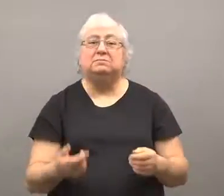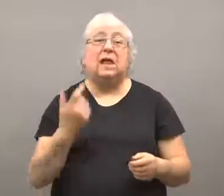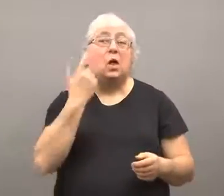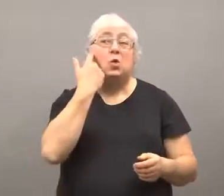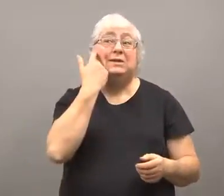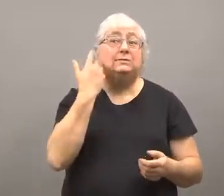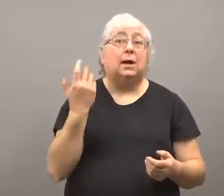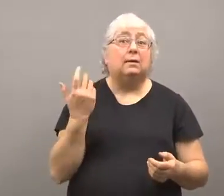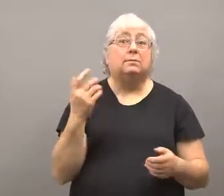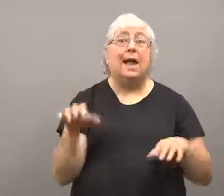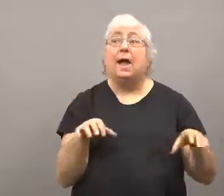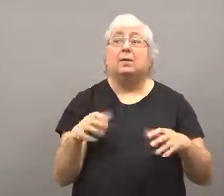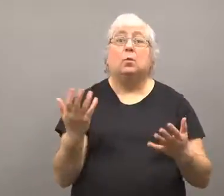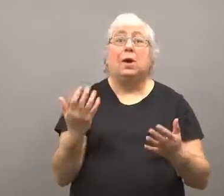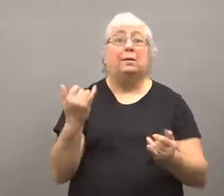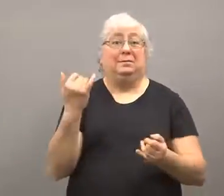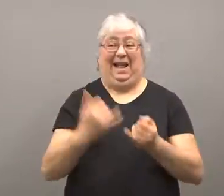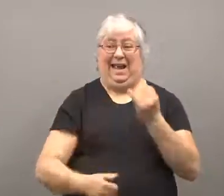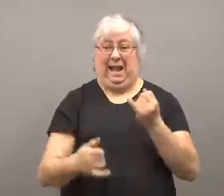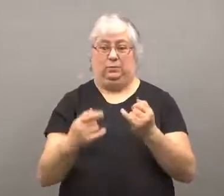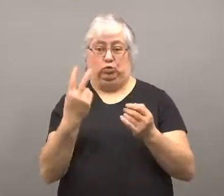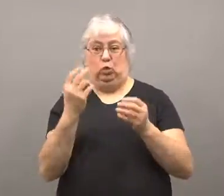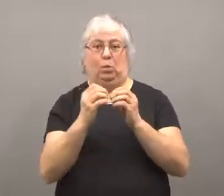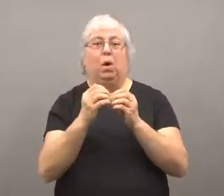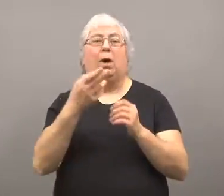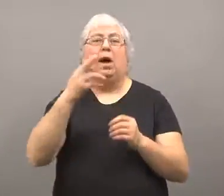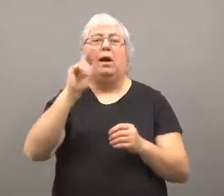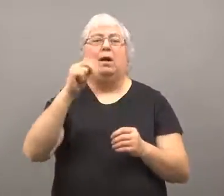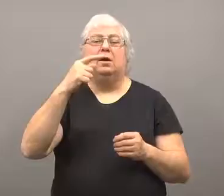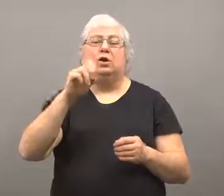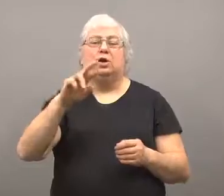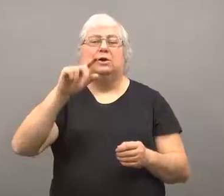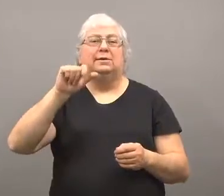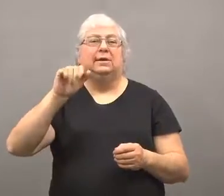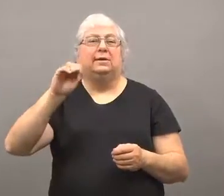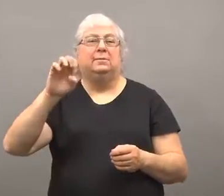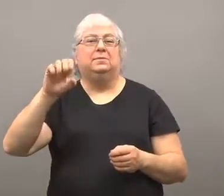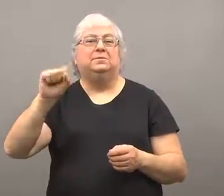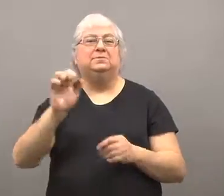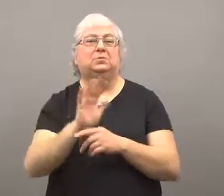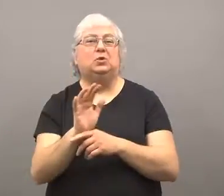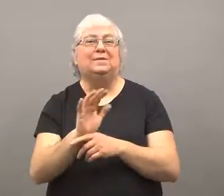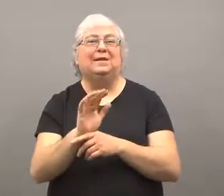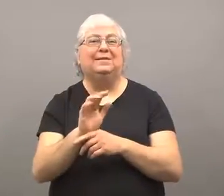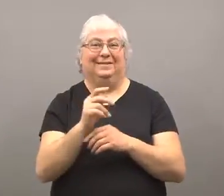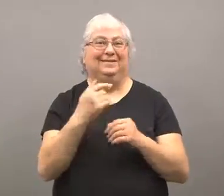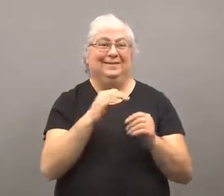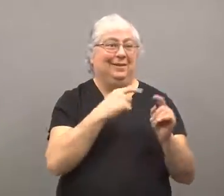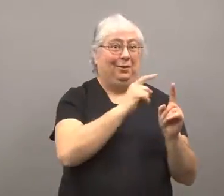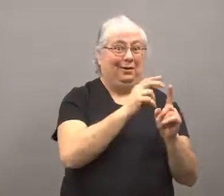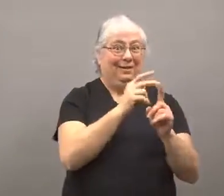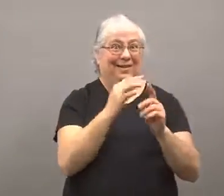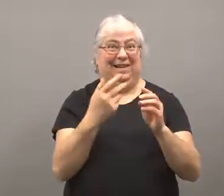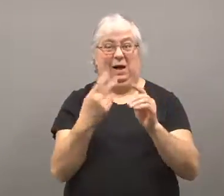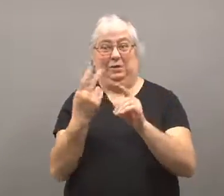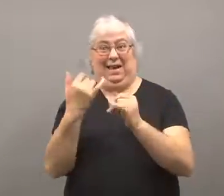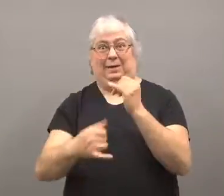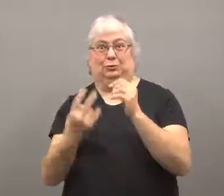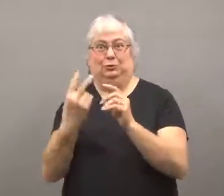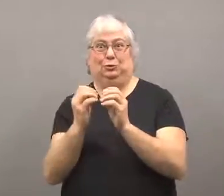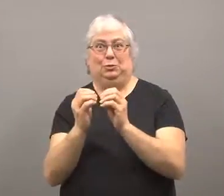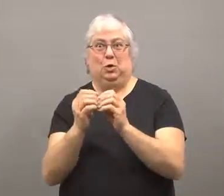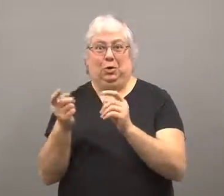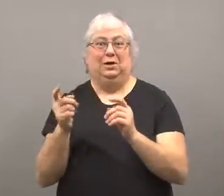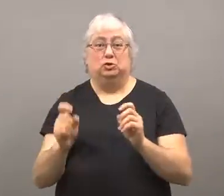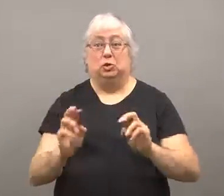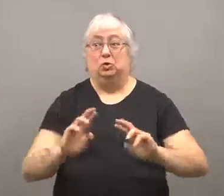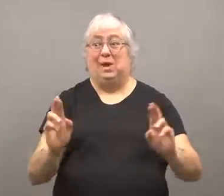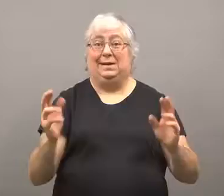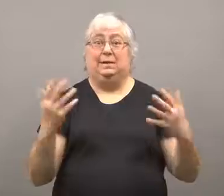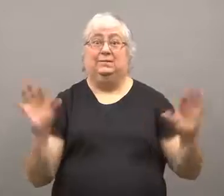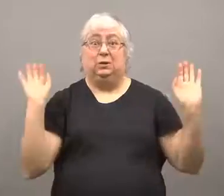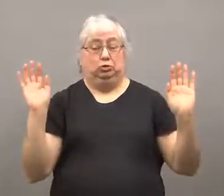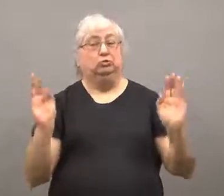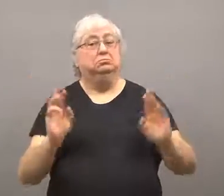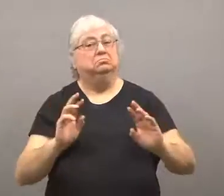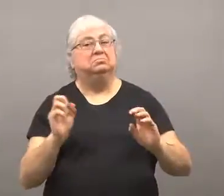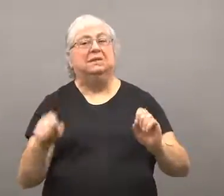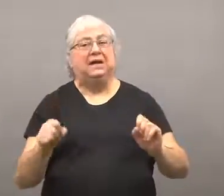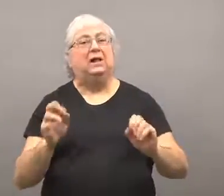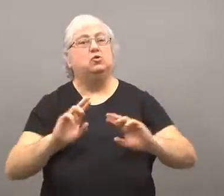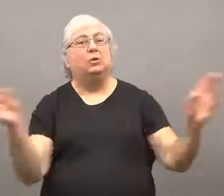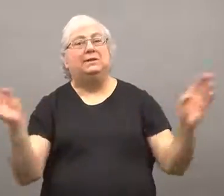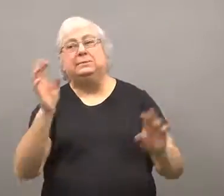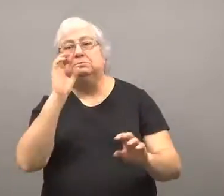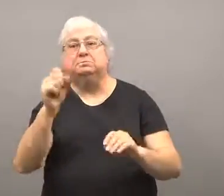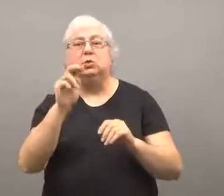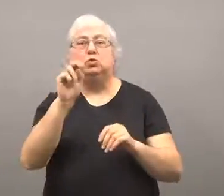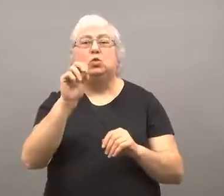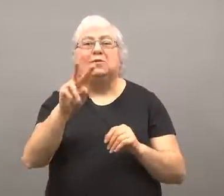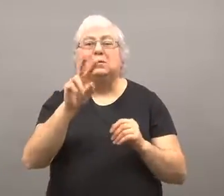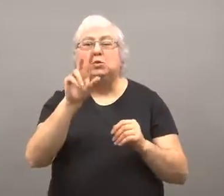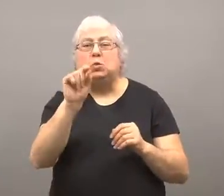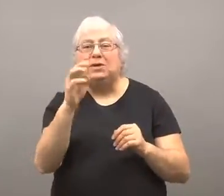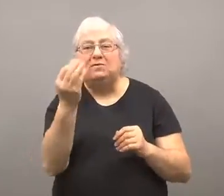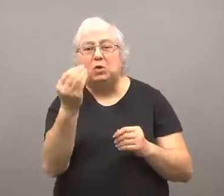He had recently been working in the last two Hunger Games movies.